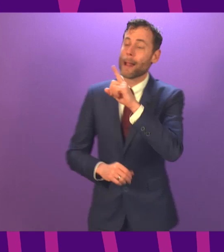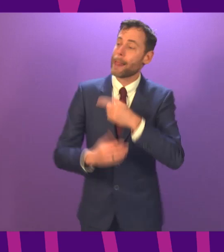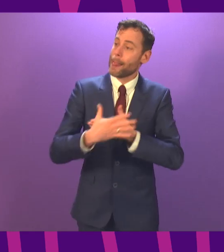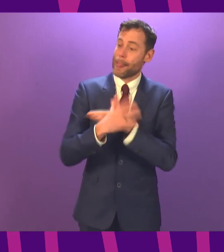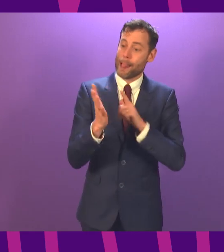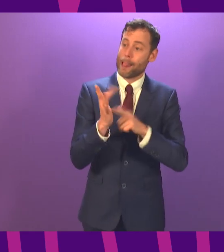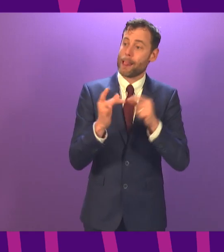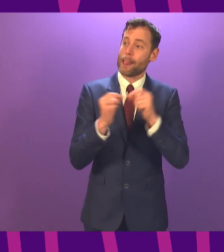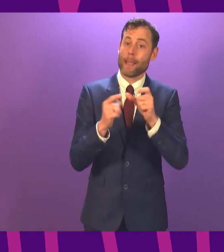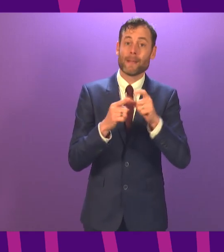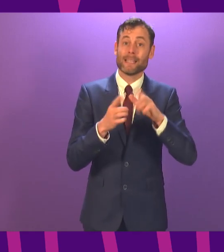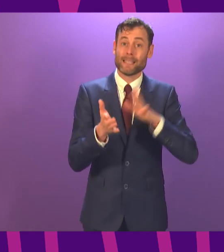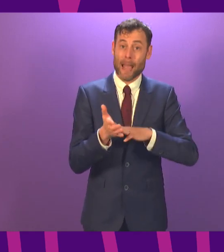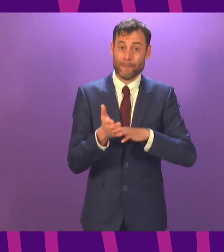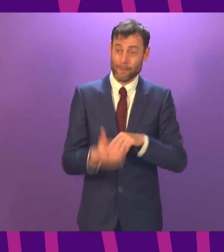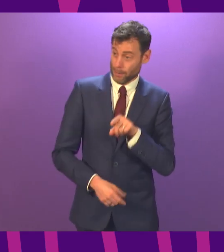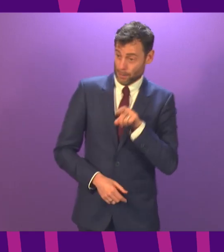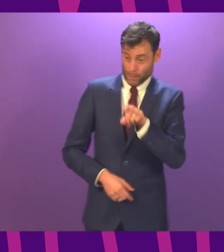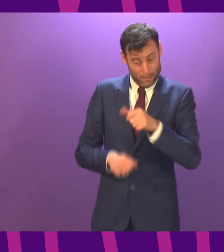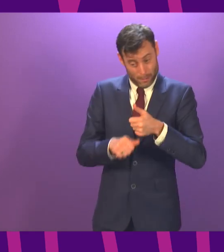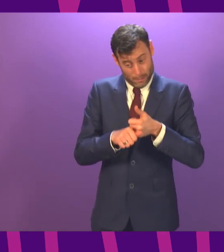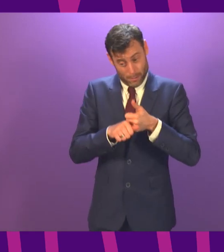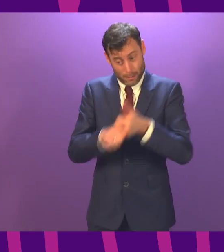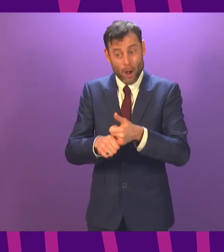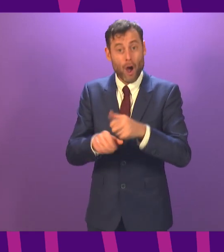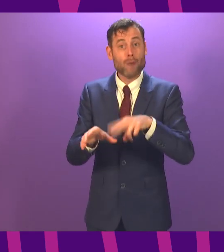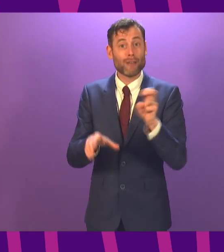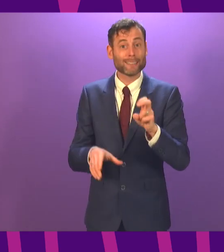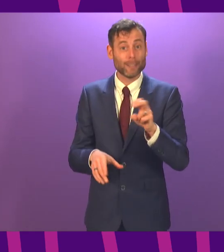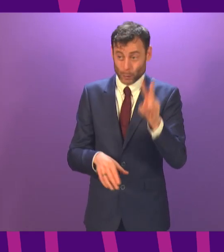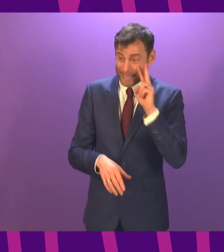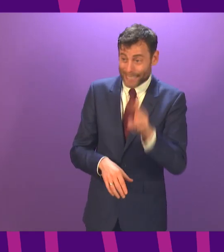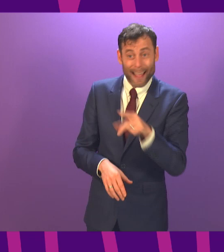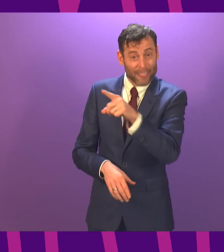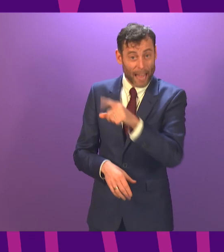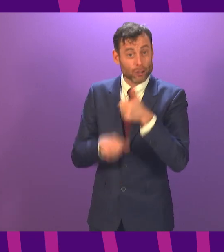Democrats are now a pro-Brexit party. They have actually given up their opposition to